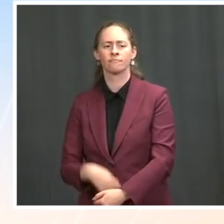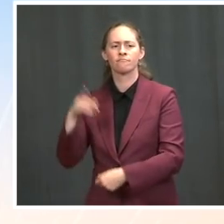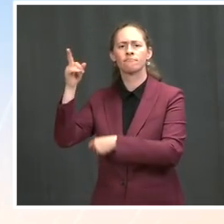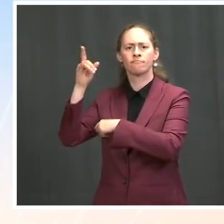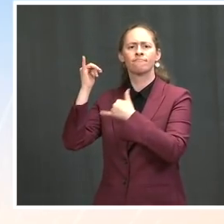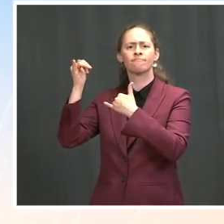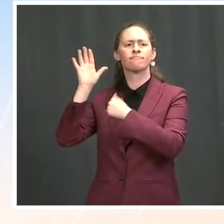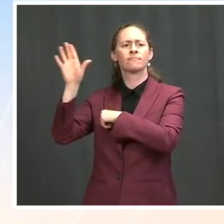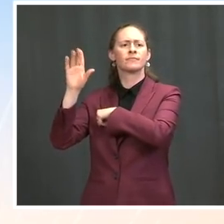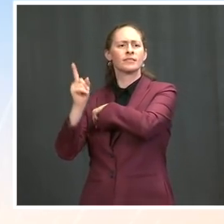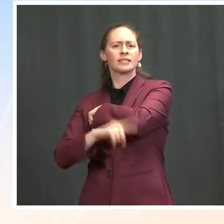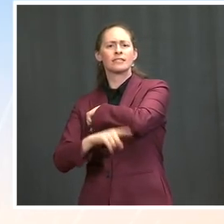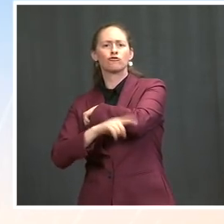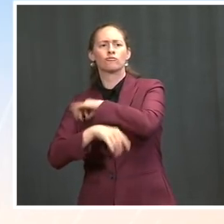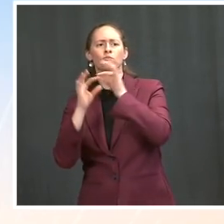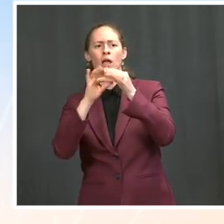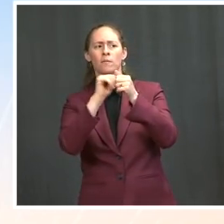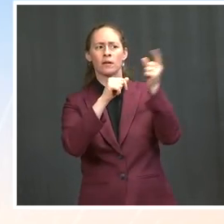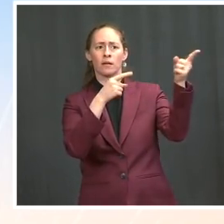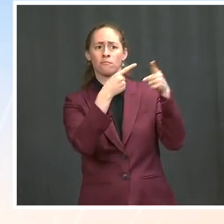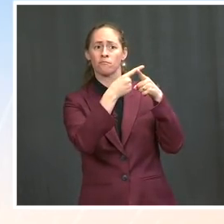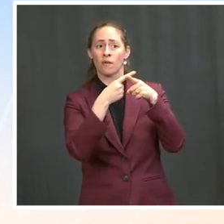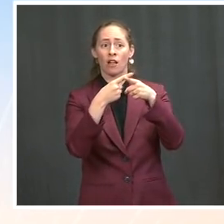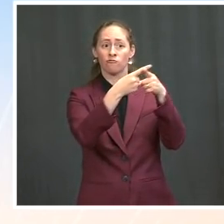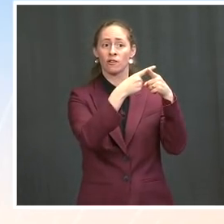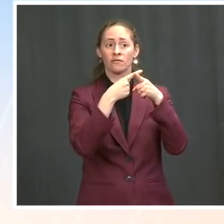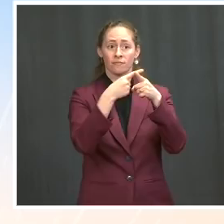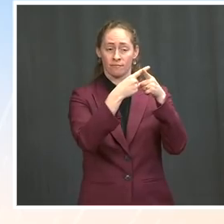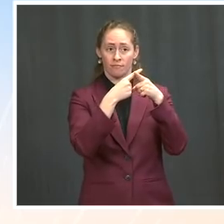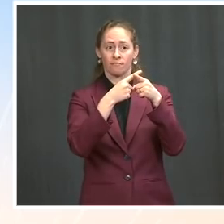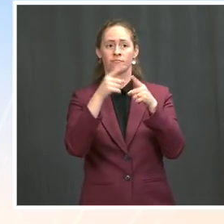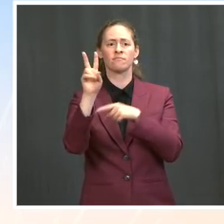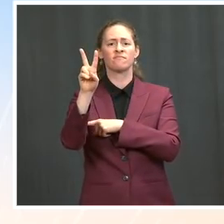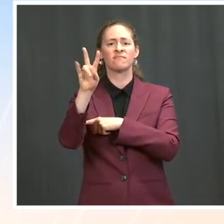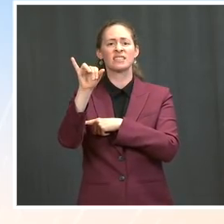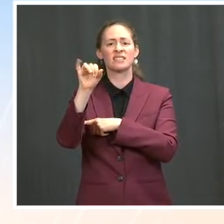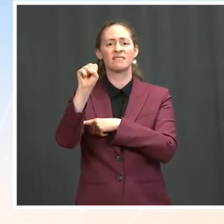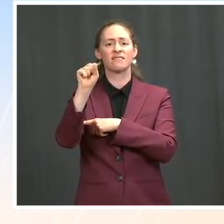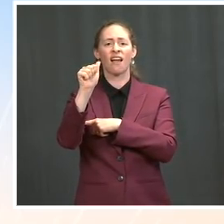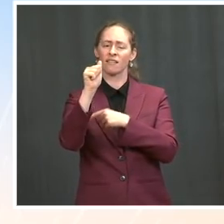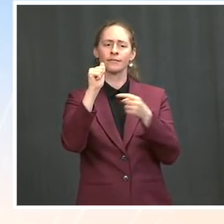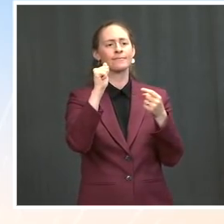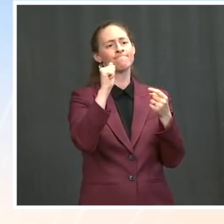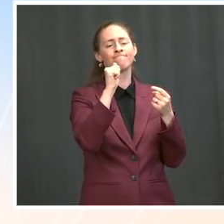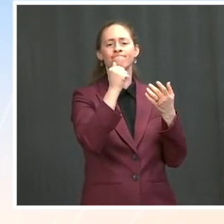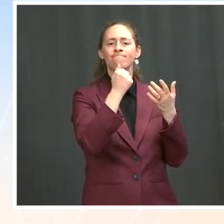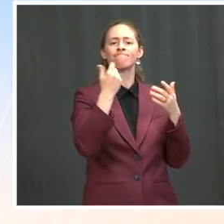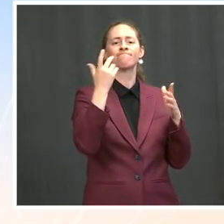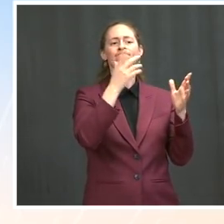which include visa restrictions, property assets designation, but previous reports